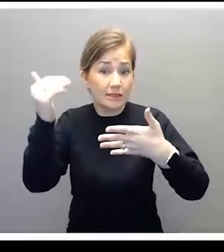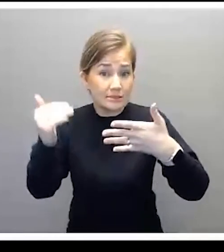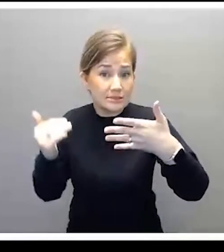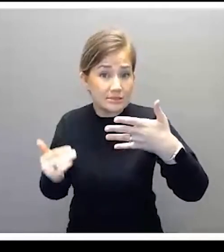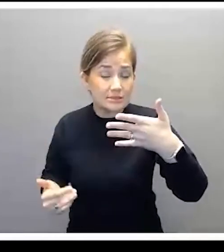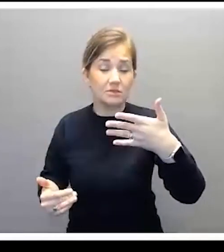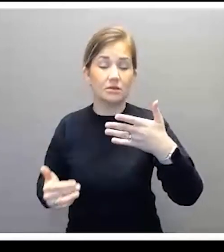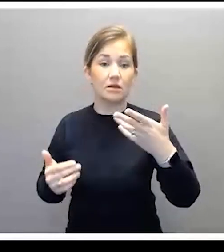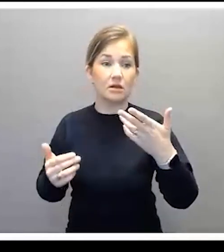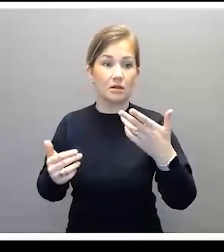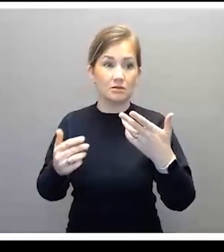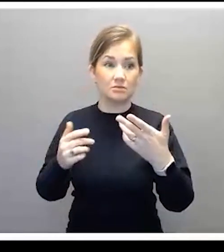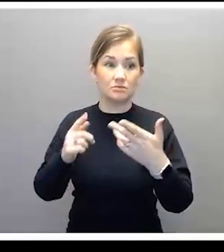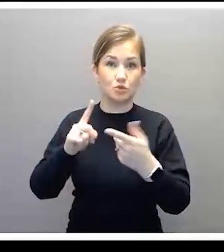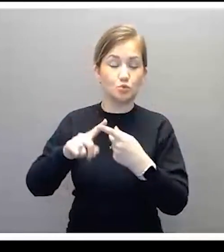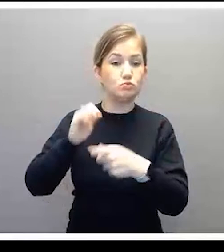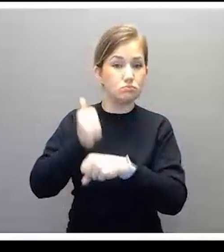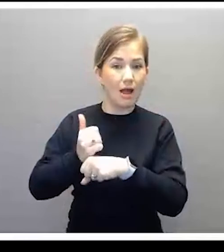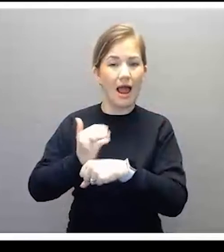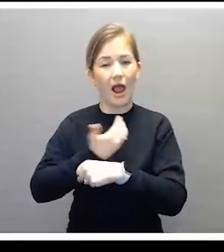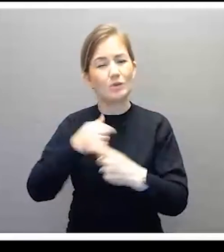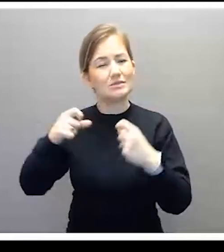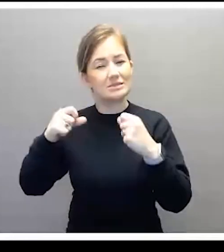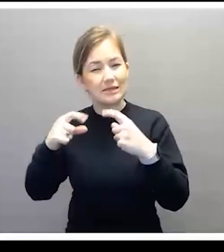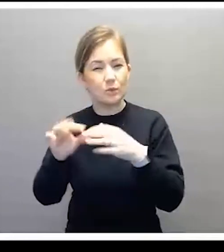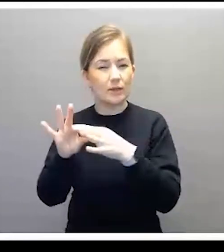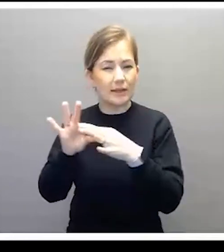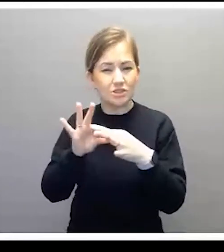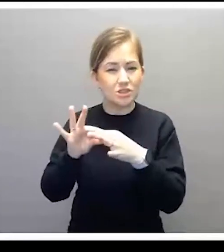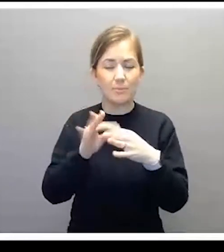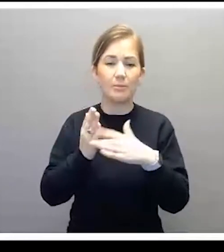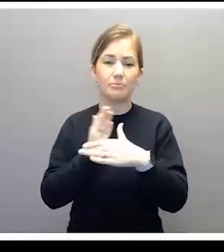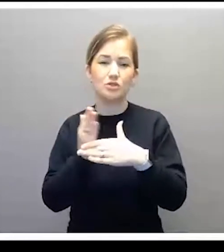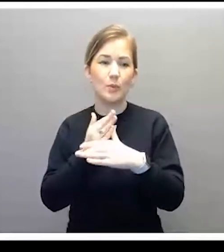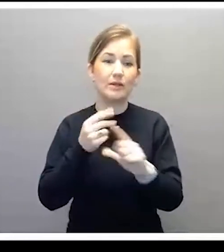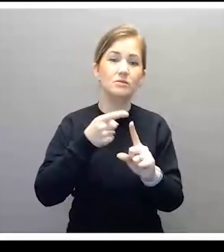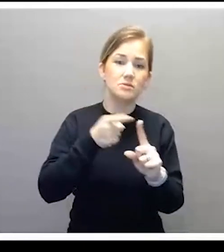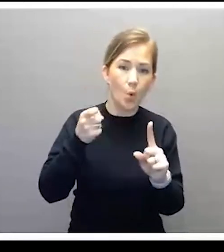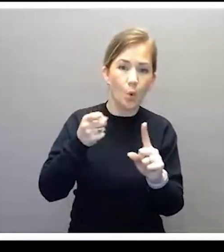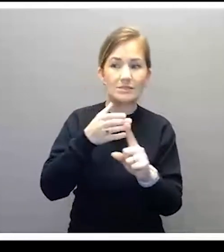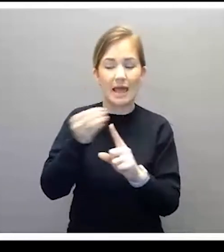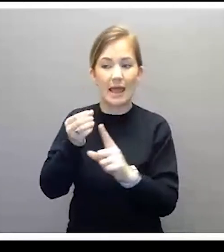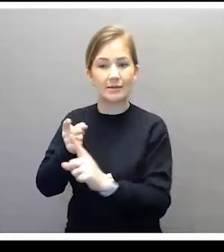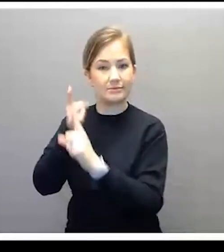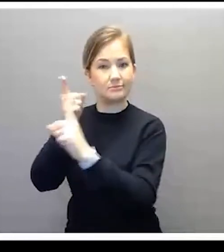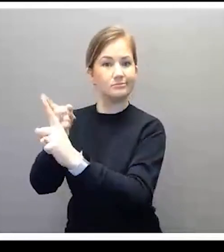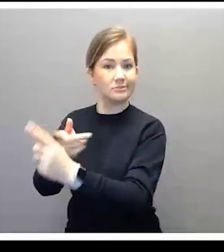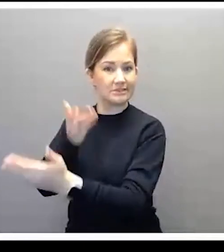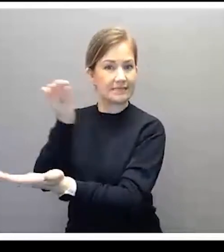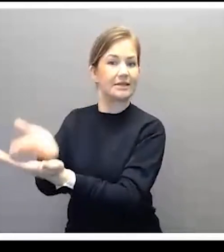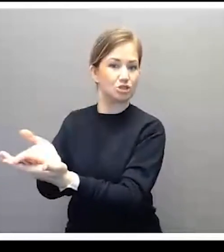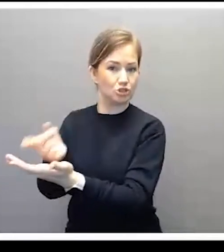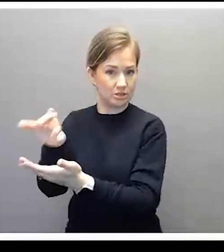to create this like, Rsync relationship between source and destination. And so it's all about saving time.